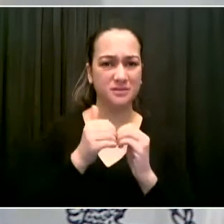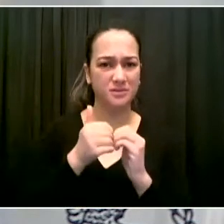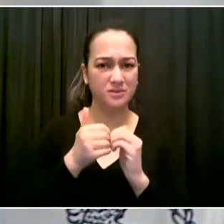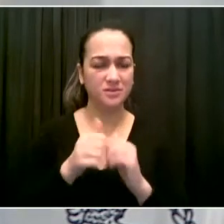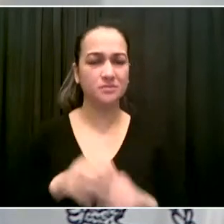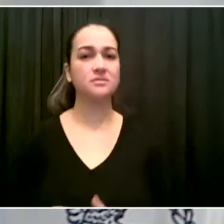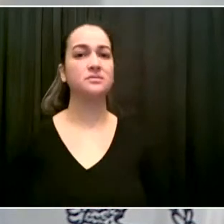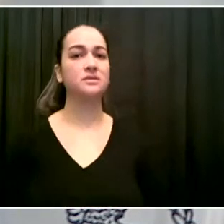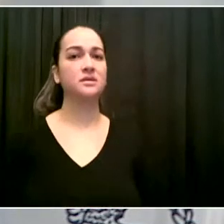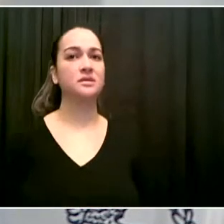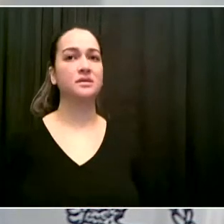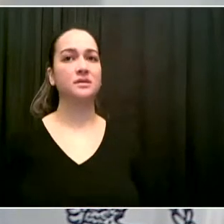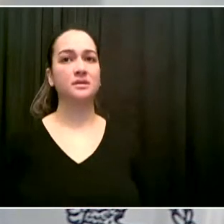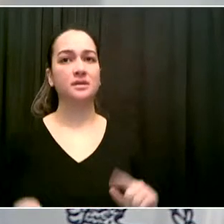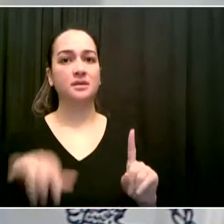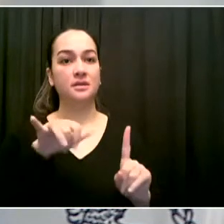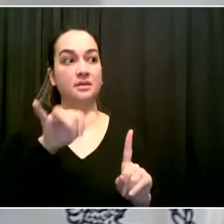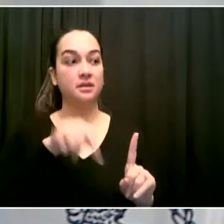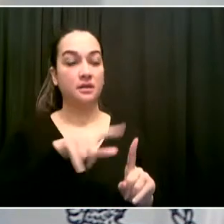HOW IT MIGHT